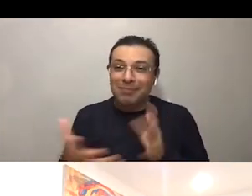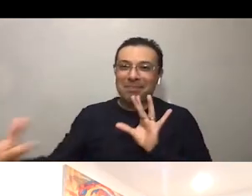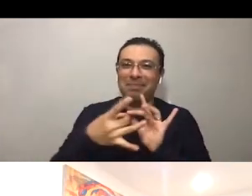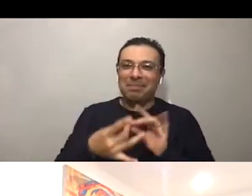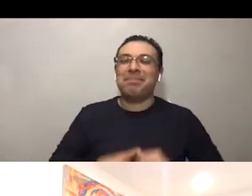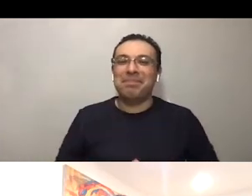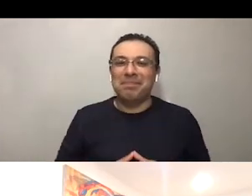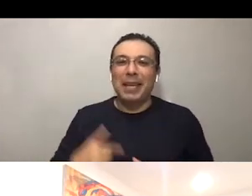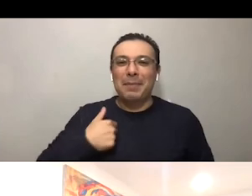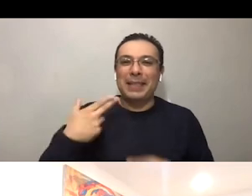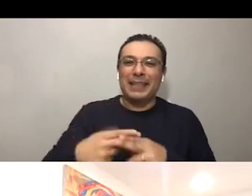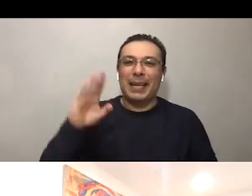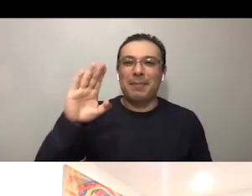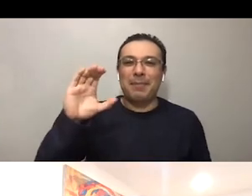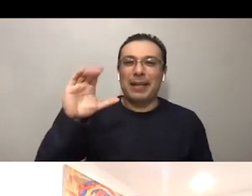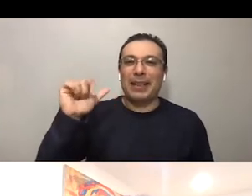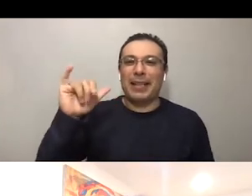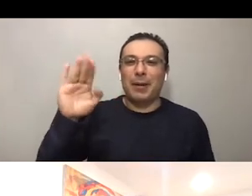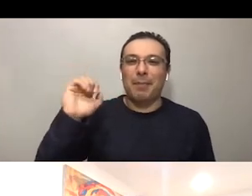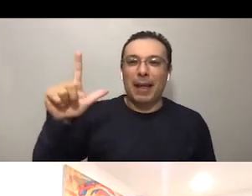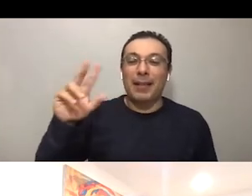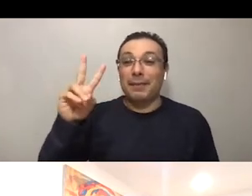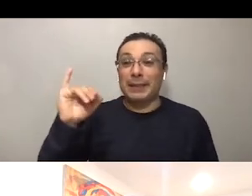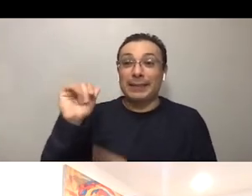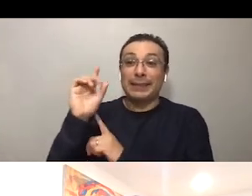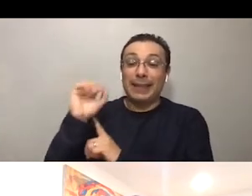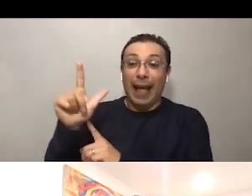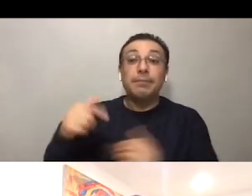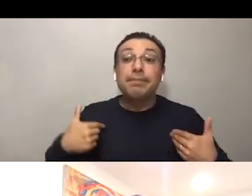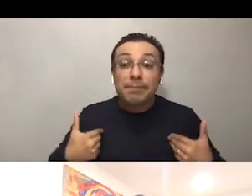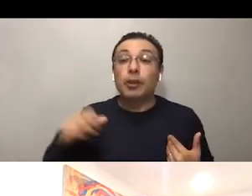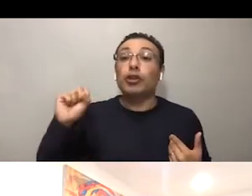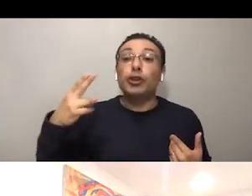And I am the program associate on Ford’s US Civic Engagement and Government team.